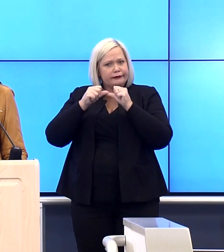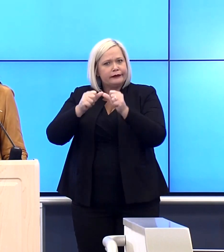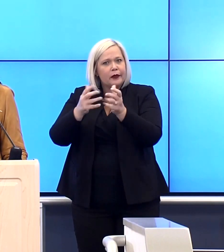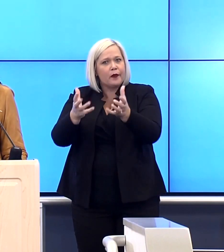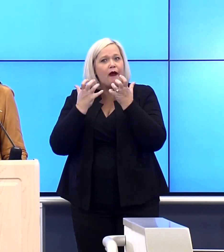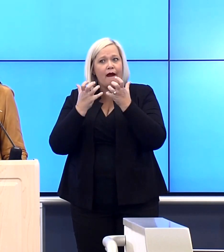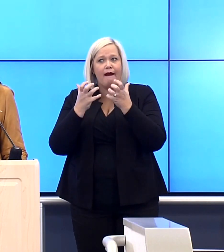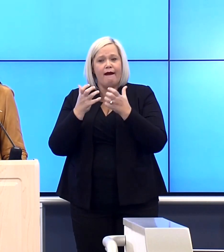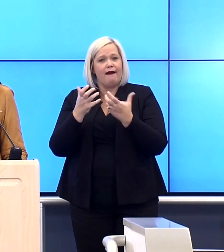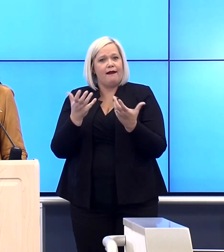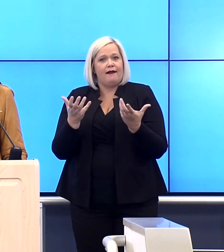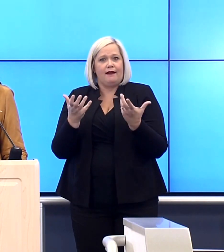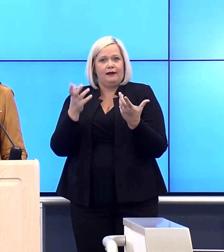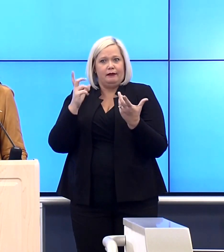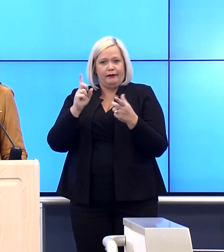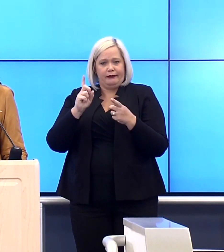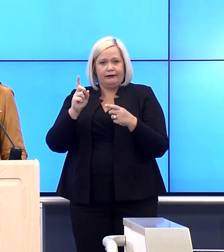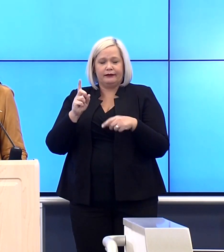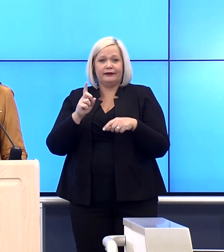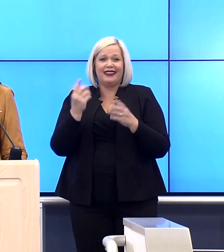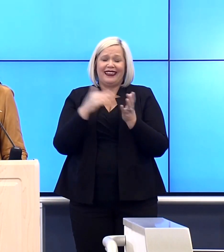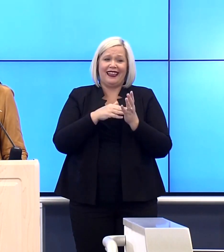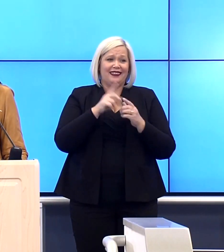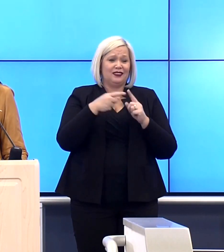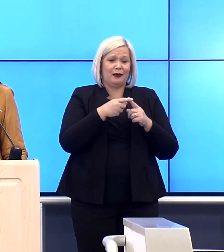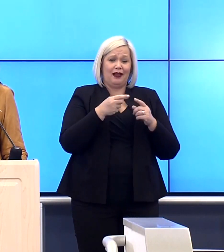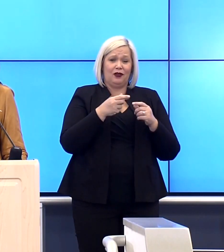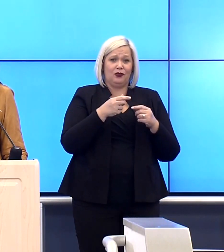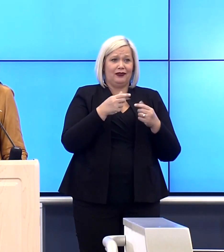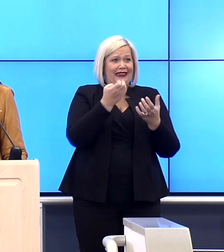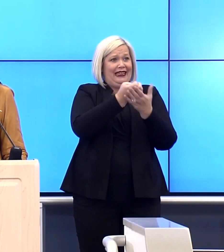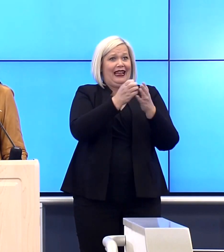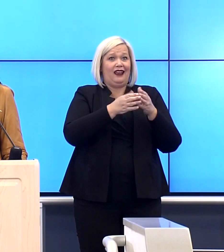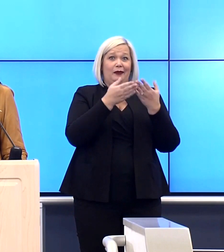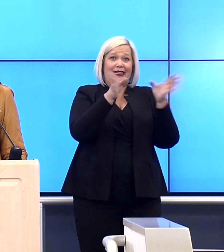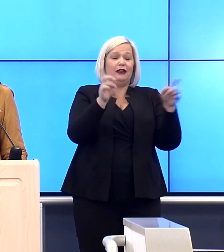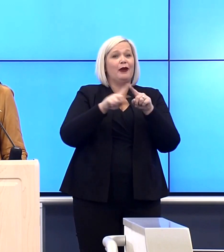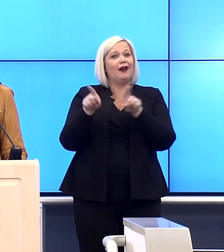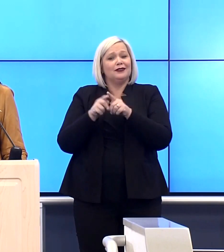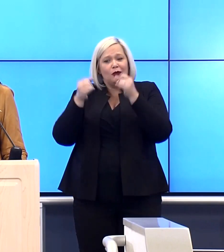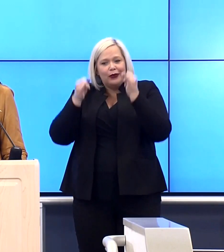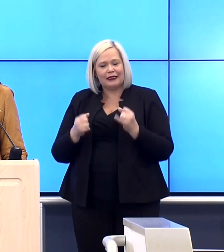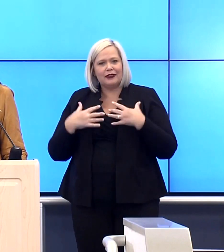AFTER SUCH A TOUGH YEAR. THIS IS ABOUT OUR ECONOMY IN A THIS IS ABOUT OUR ECONOMY IN A MUCH LARGER SENSE BUT IT IS ALSO MUCH LARGER SENSE BUT IT IS ALSO ABOUT OUR INDIVIDUAL HEALTH.